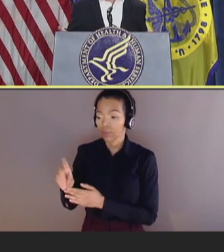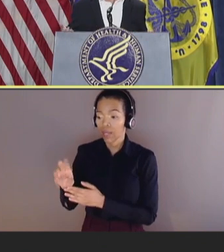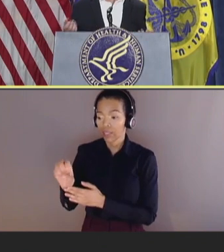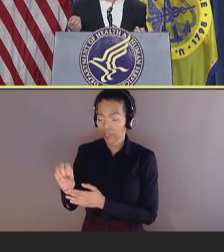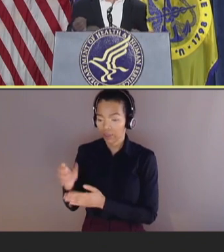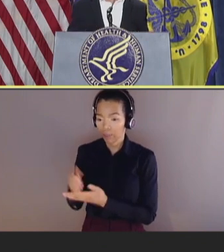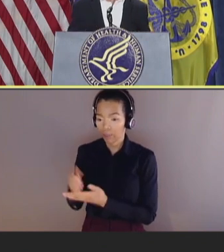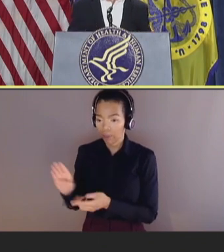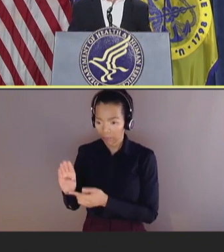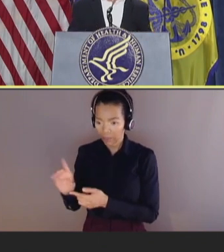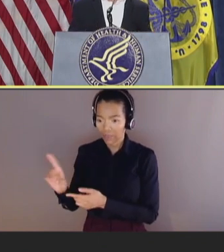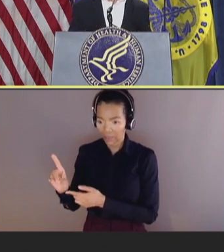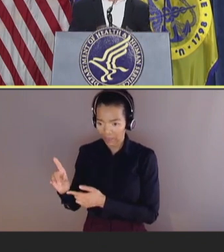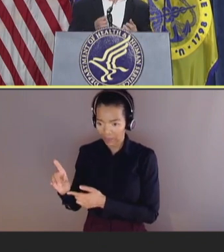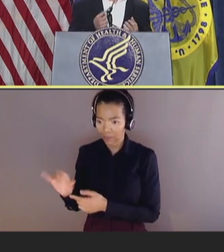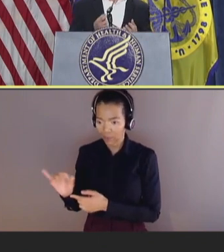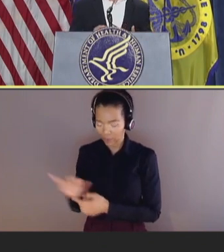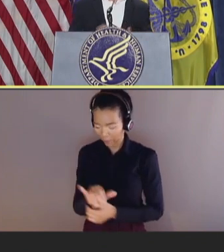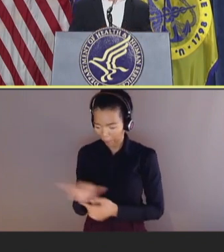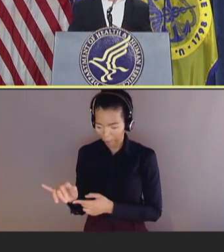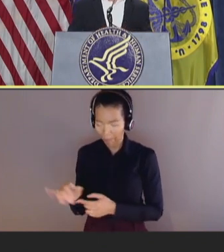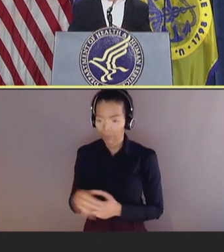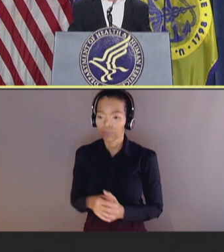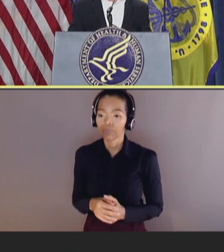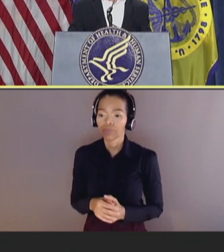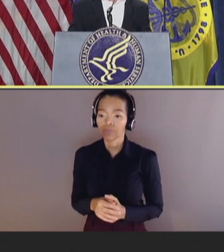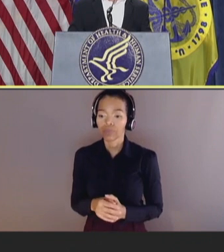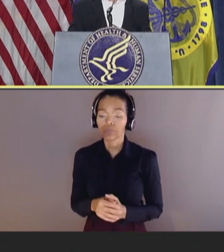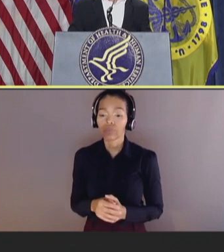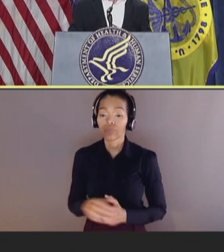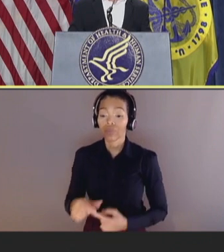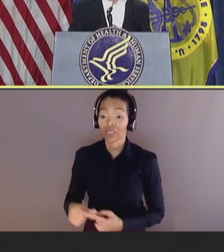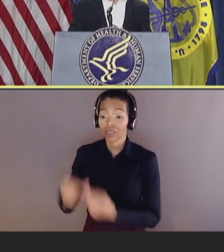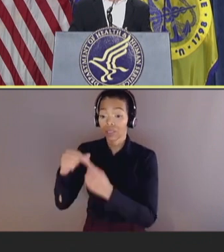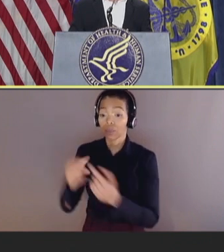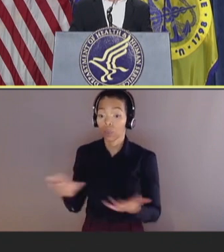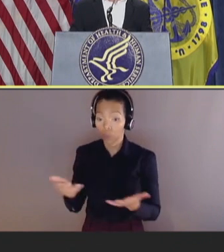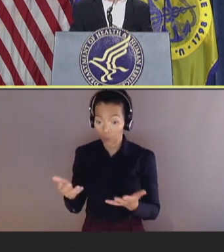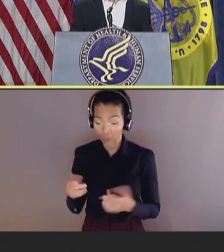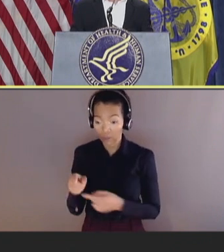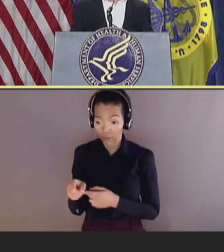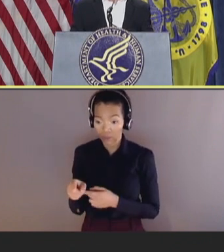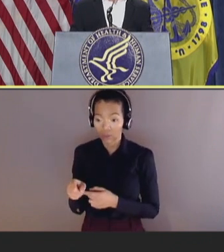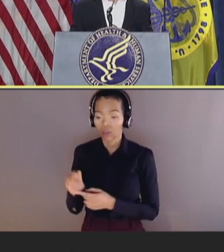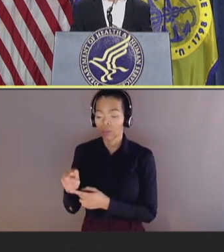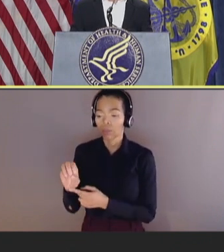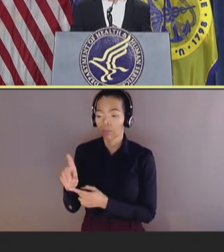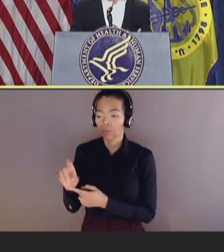Part D. The clear exception to this graph here, however, is Medicaid. And you could -- we see,